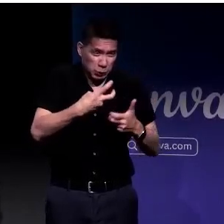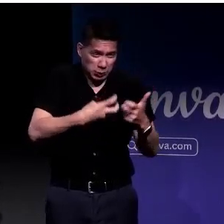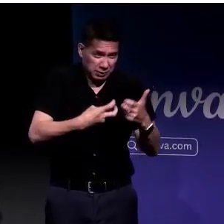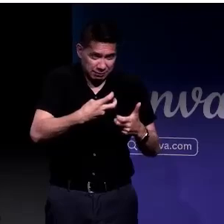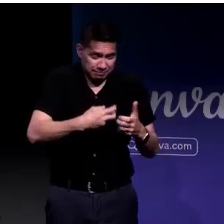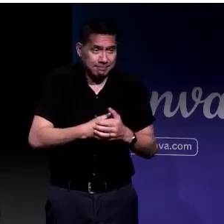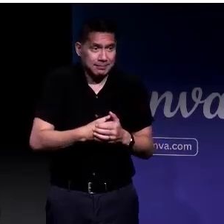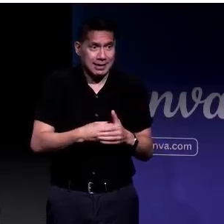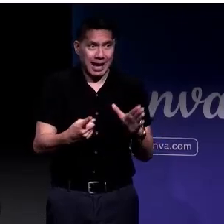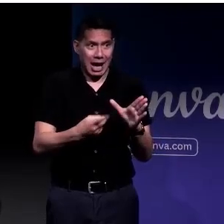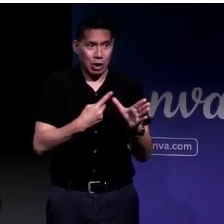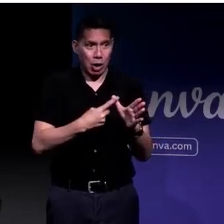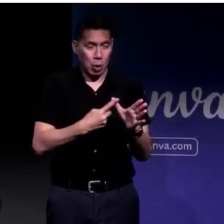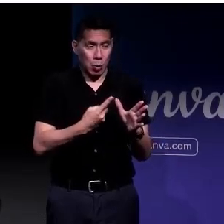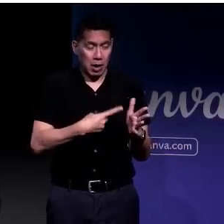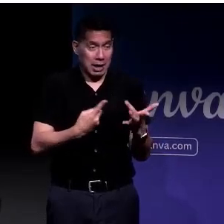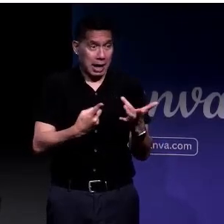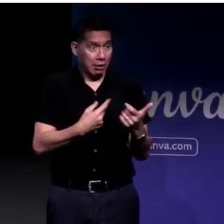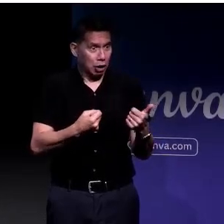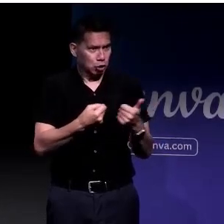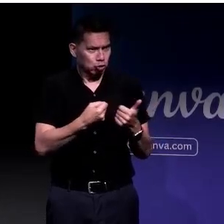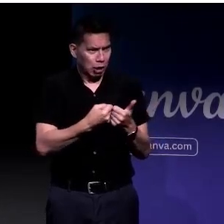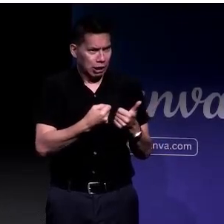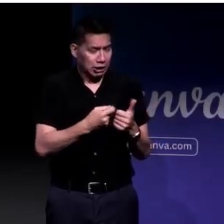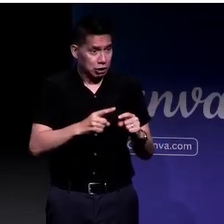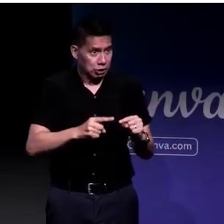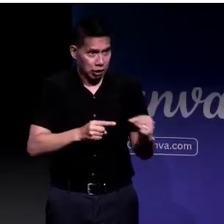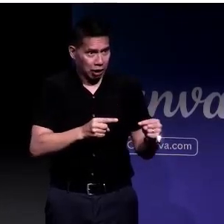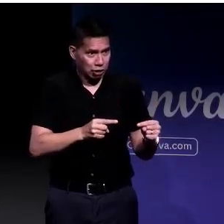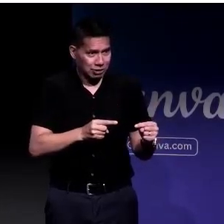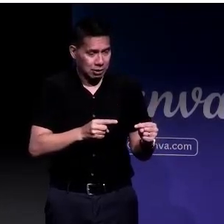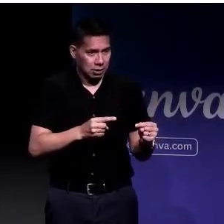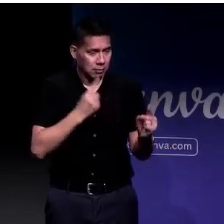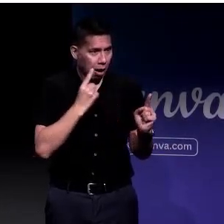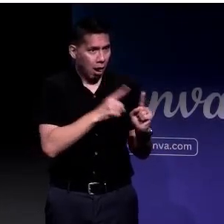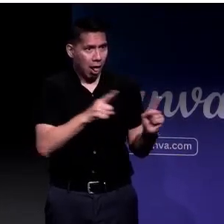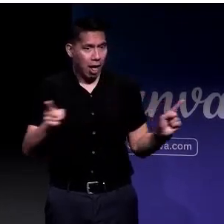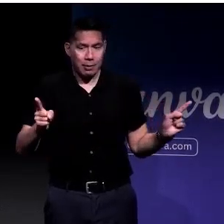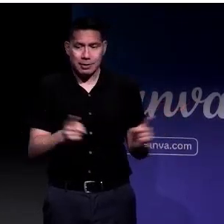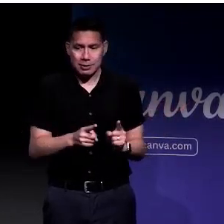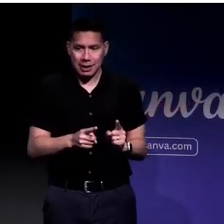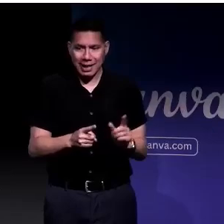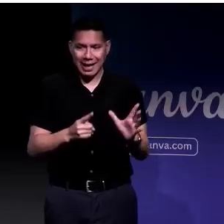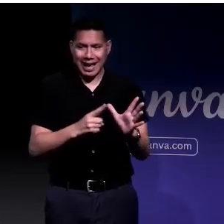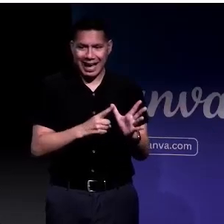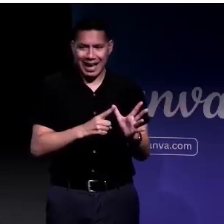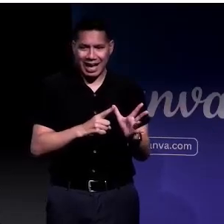Alcohol and other drug challenges is a mouthful. So I will be shortening that to AOD for the rest of the talk